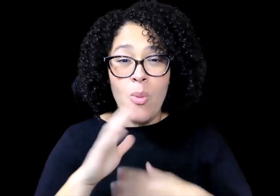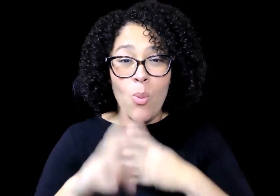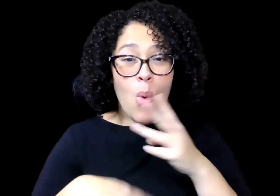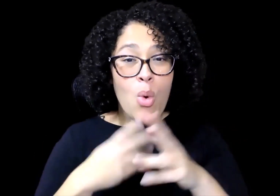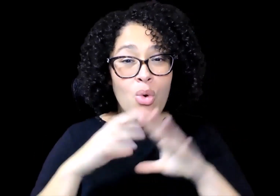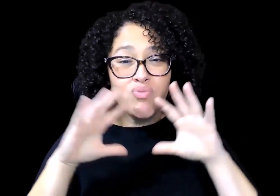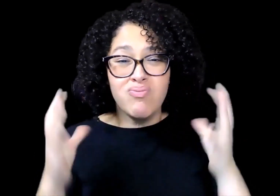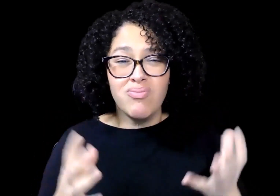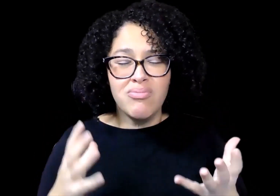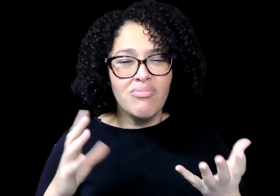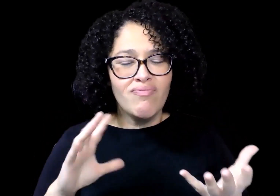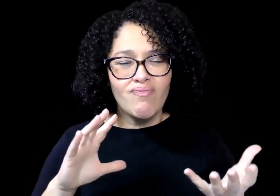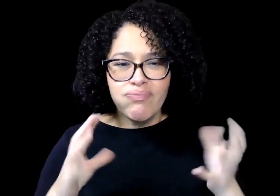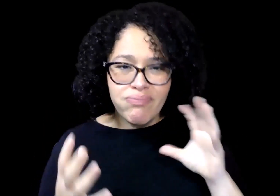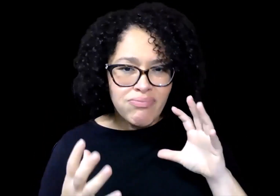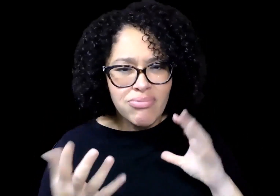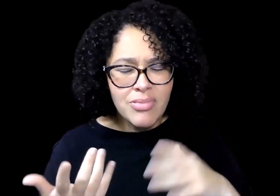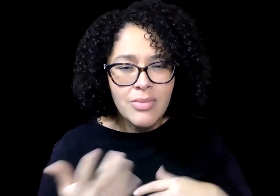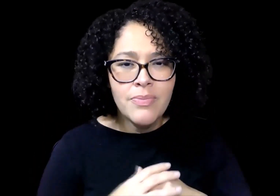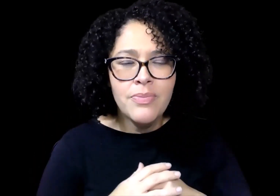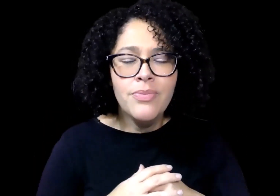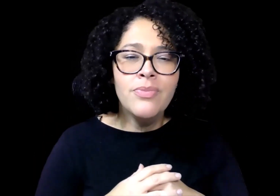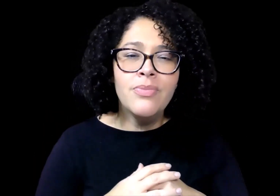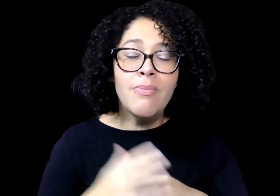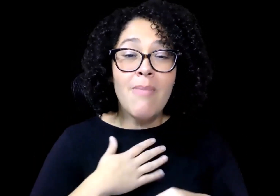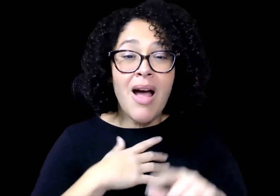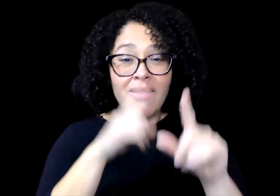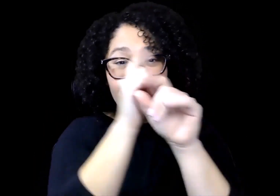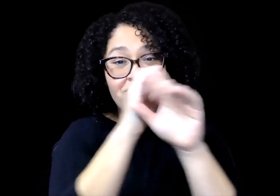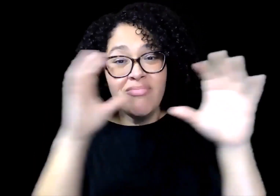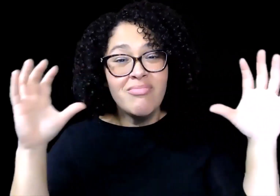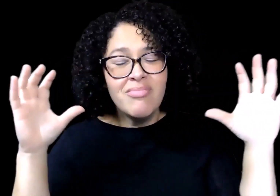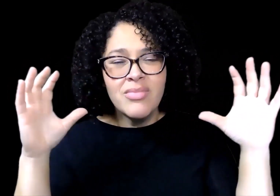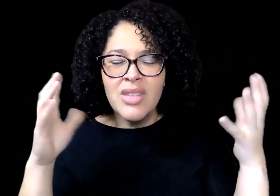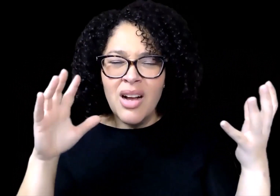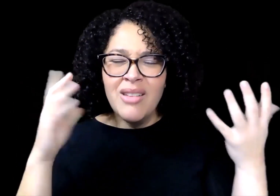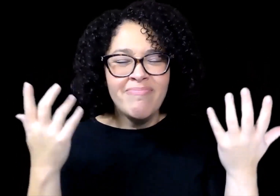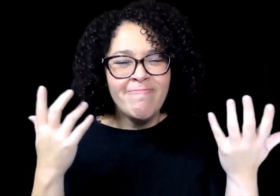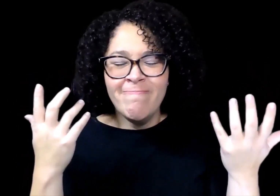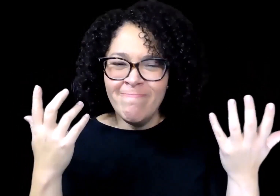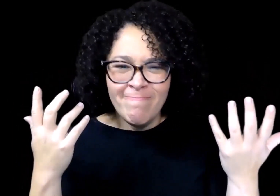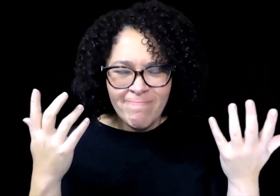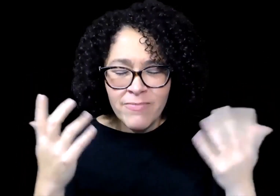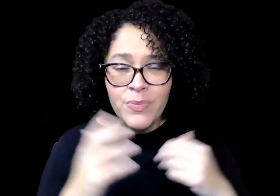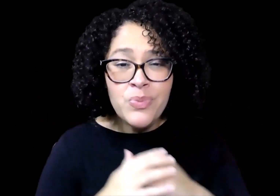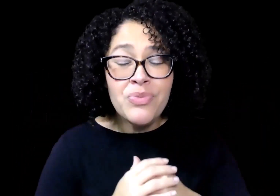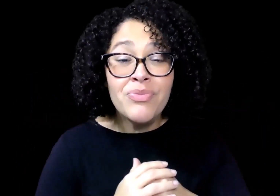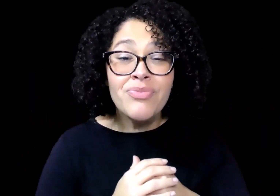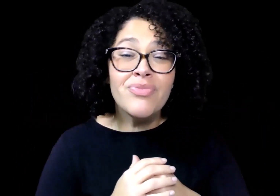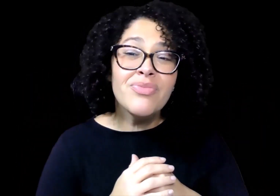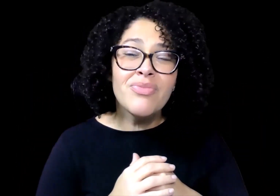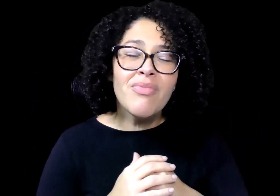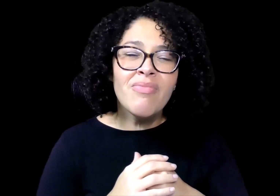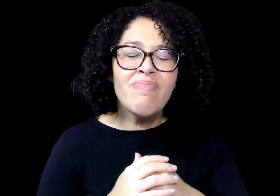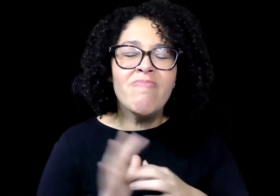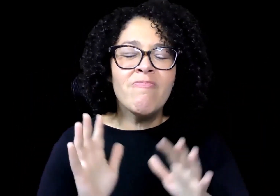and I saw myself in those kids and that's when my world view just shifted completely